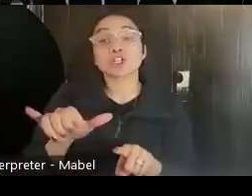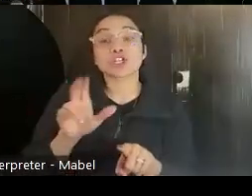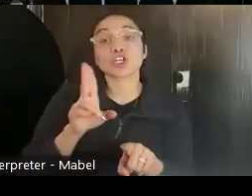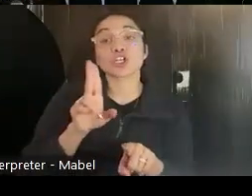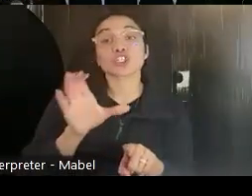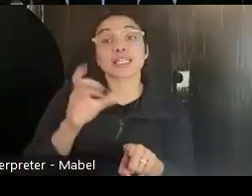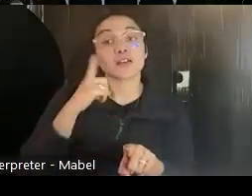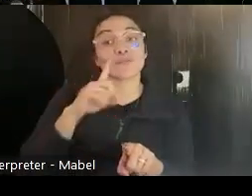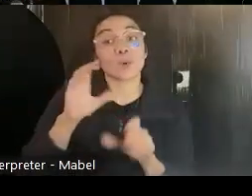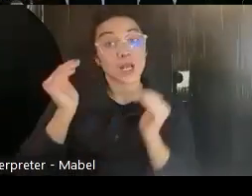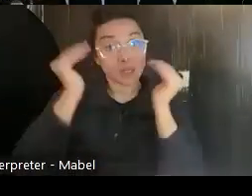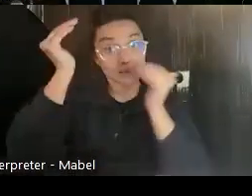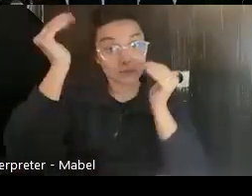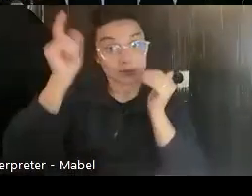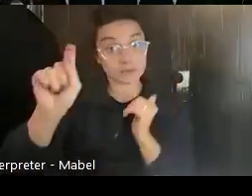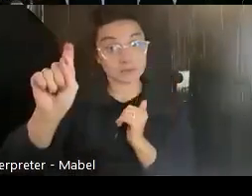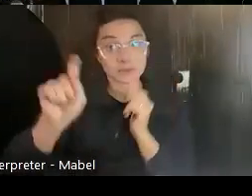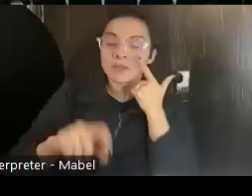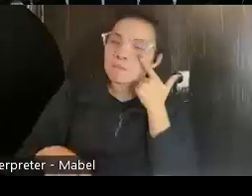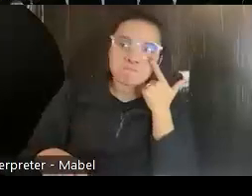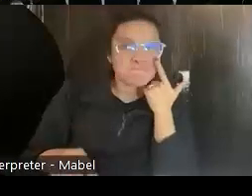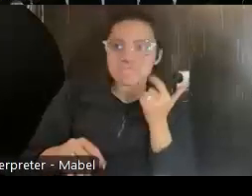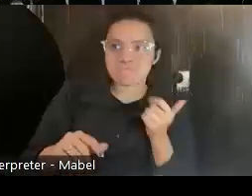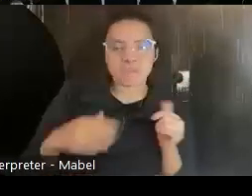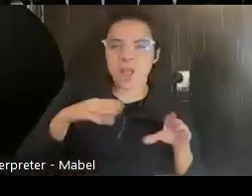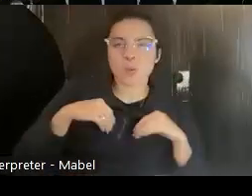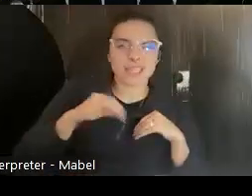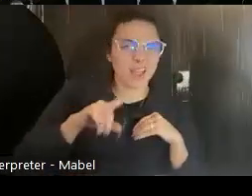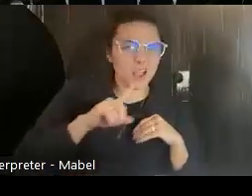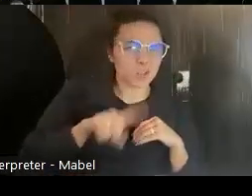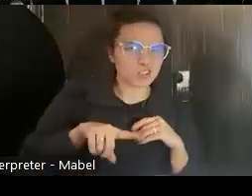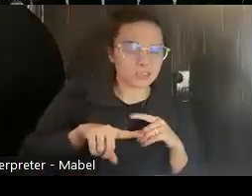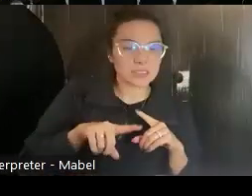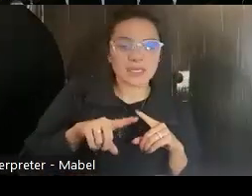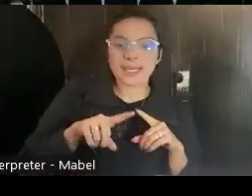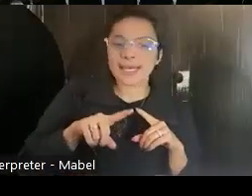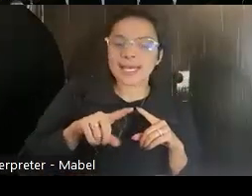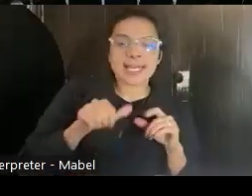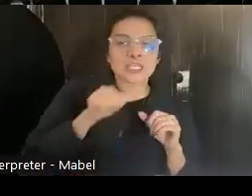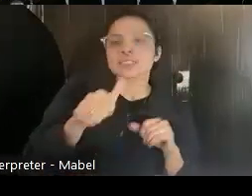uh I'll take that one there is not within U ofr the uh and there there's not an exact mapon in